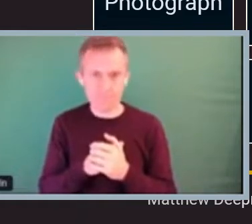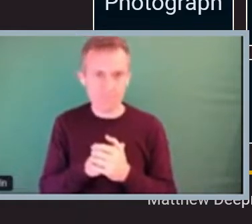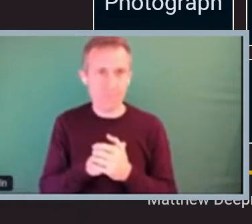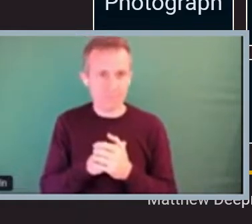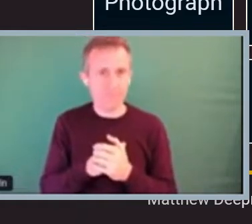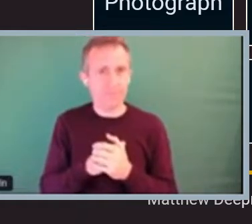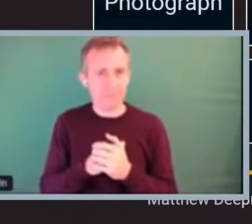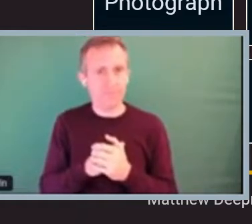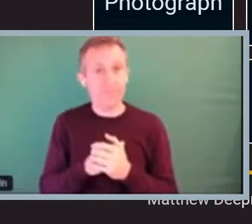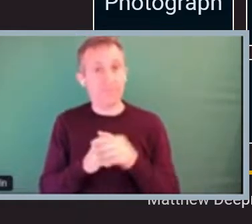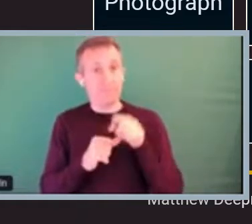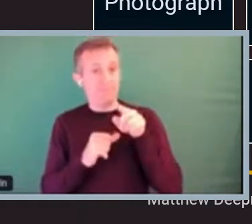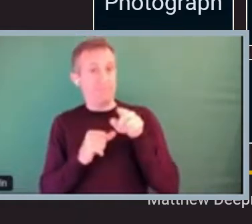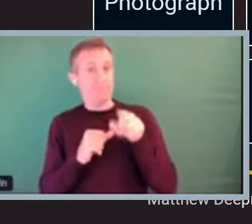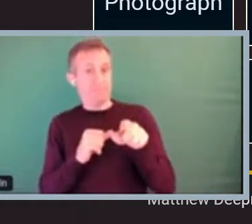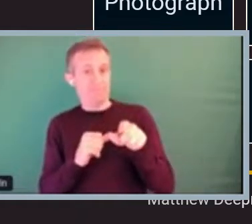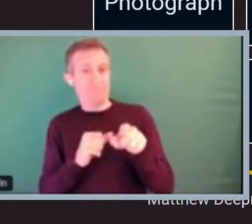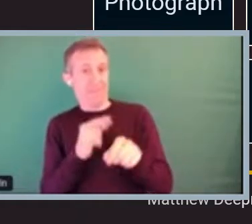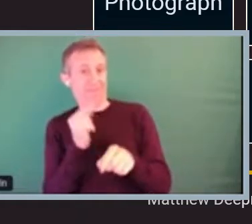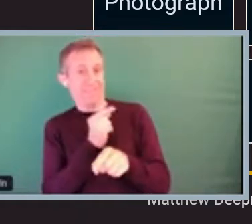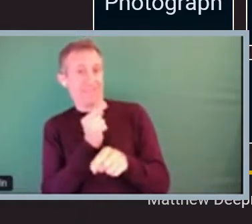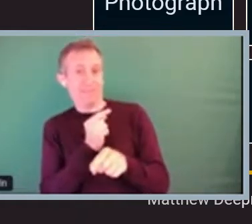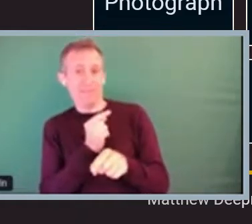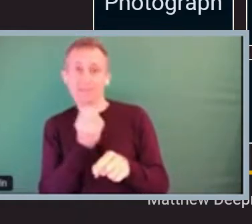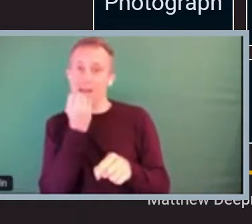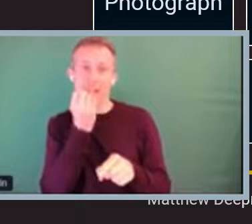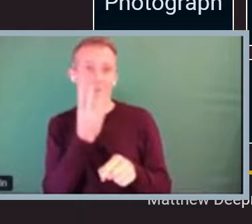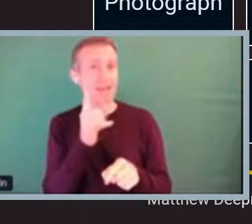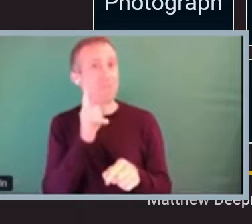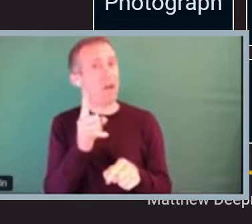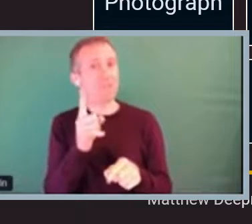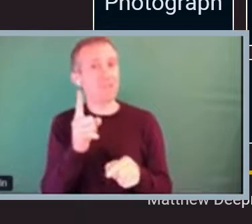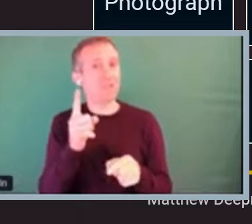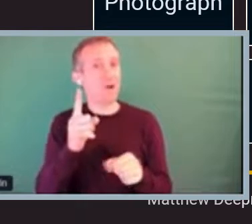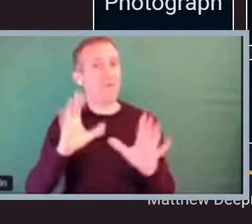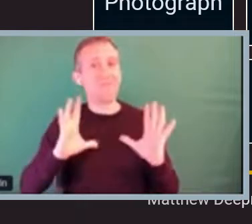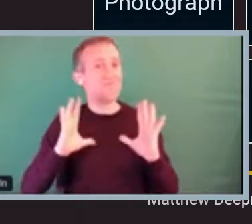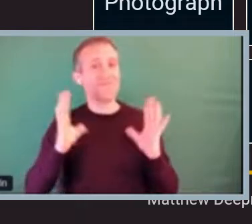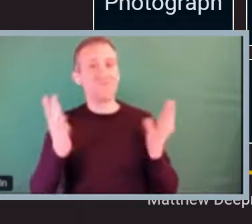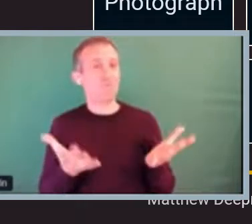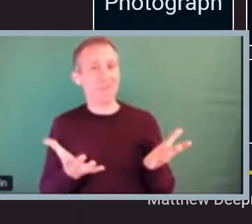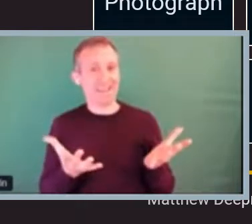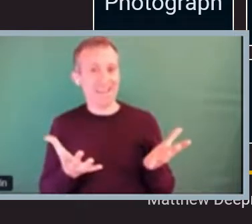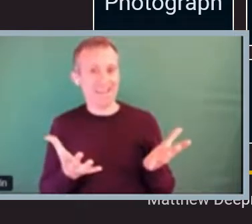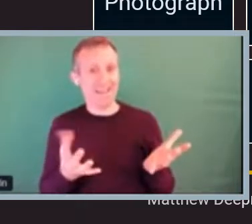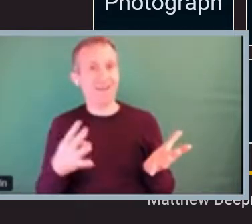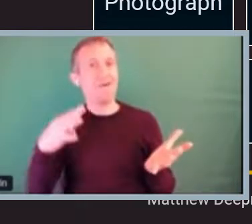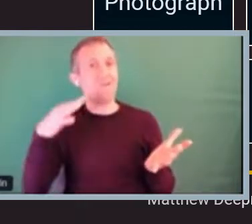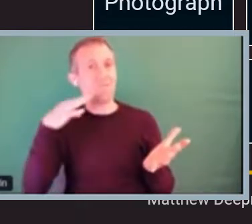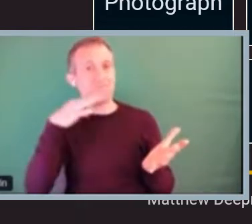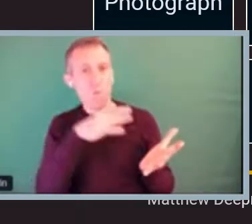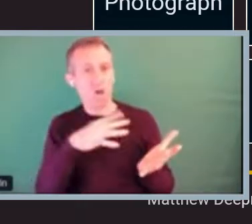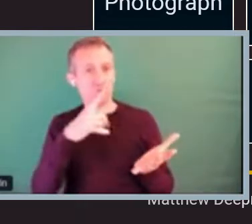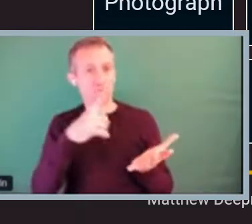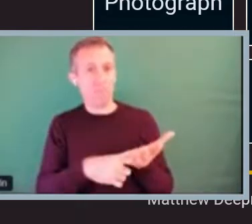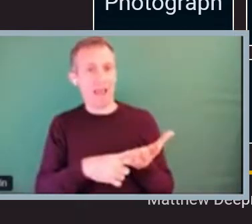This next resource is amazing but has a cost, from £400 a year for access for three users.